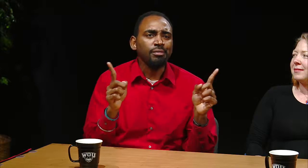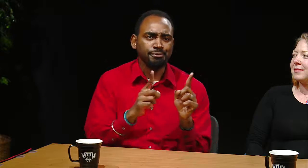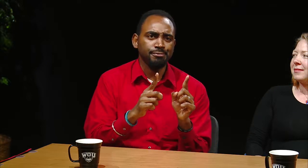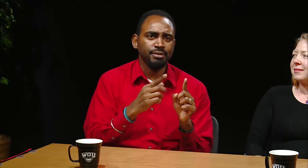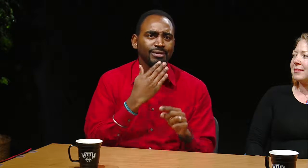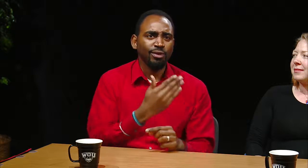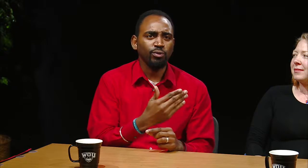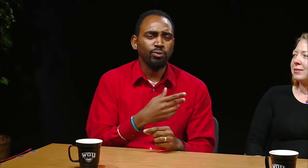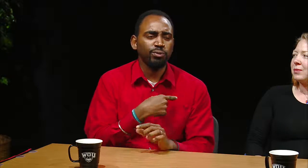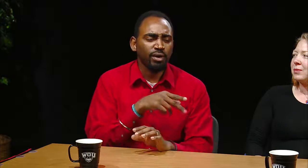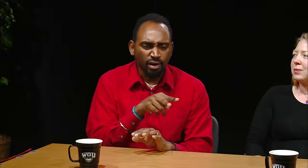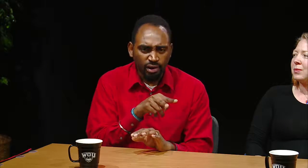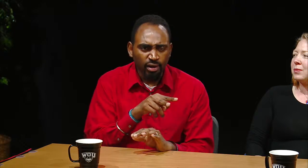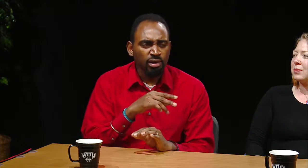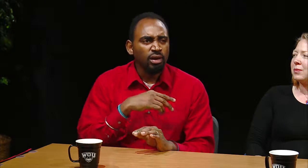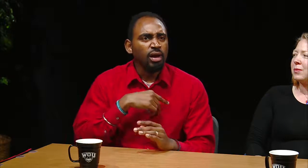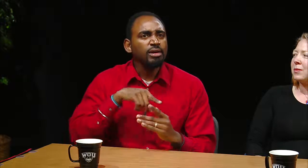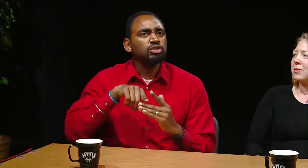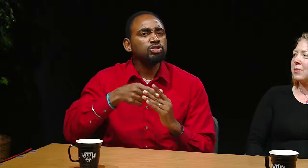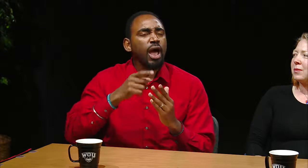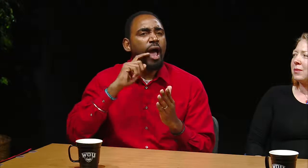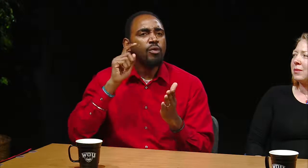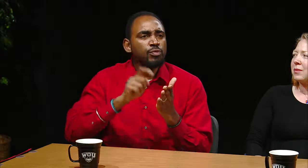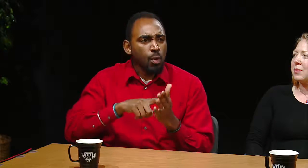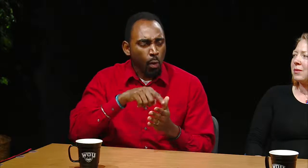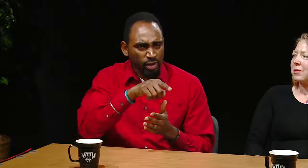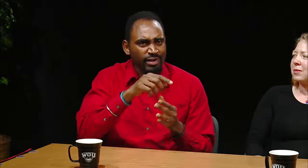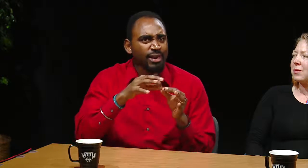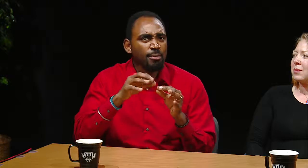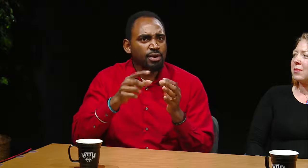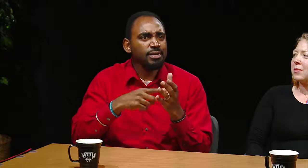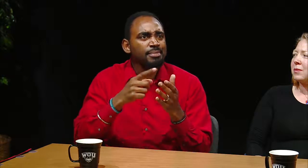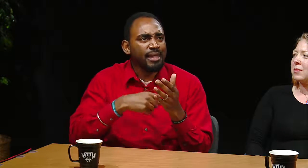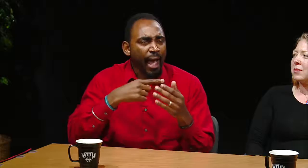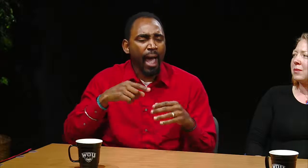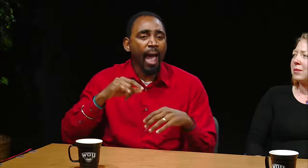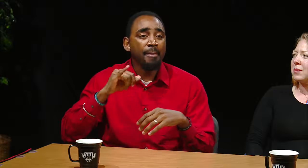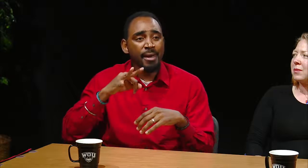so that it's actually accessible to a reader, because if you have a paragraph, someone can't read that